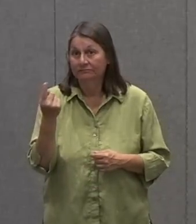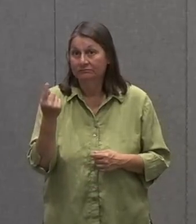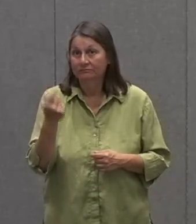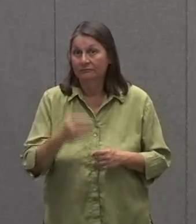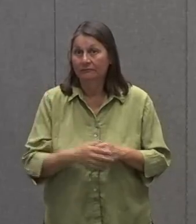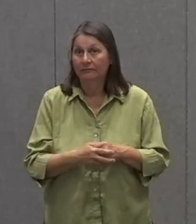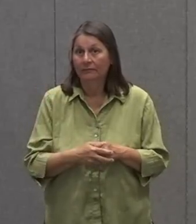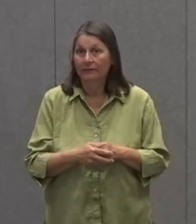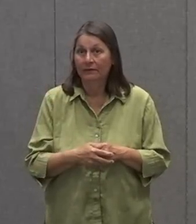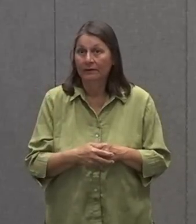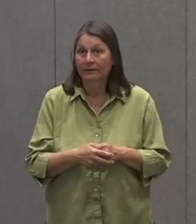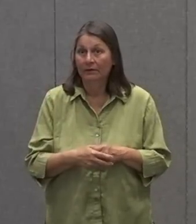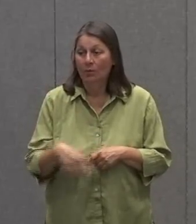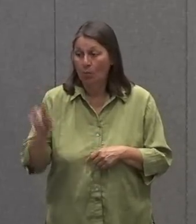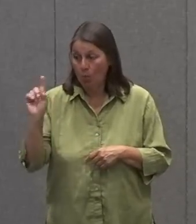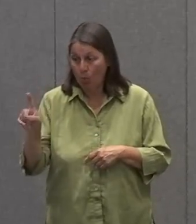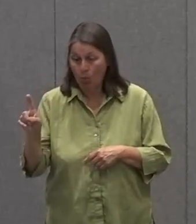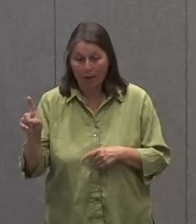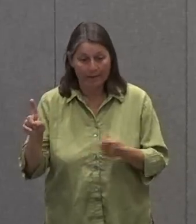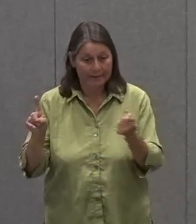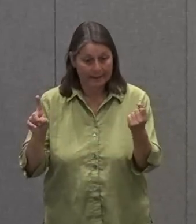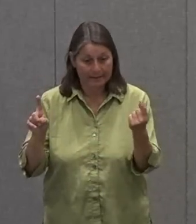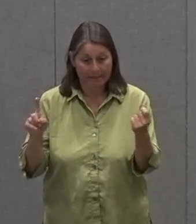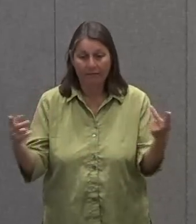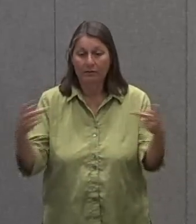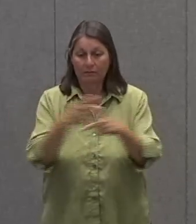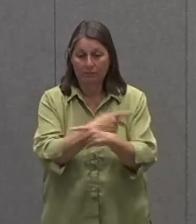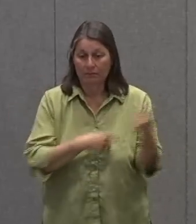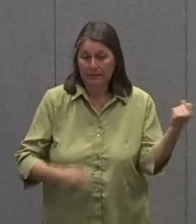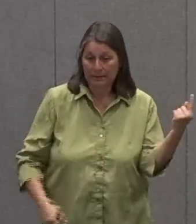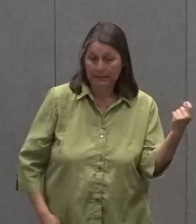So we have our just one times 11, perfect, that's two.